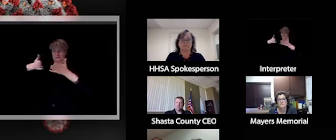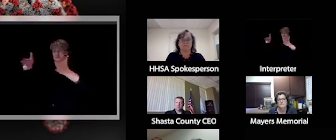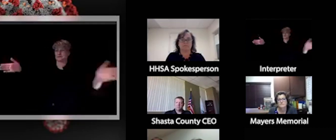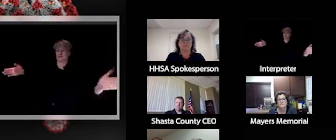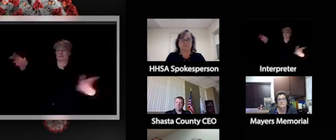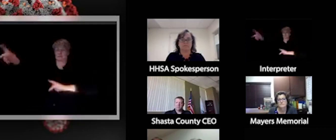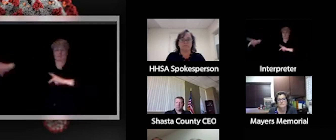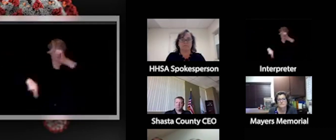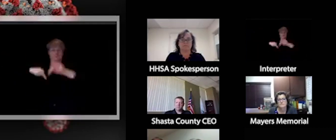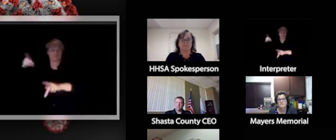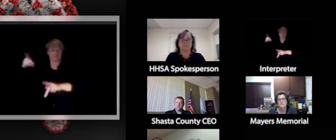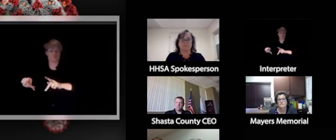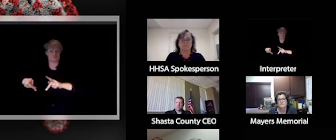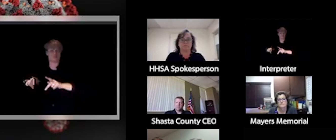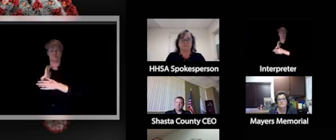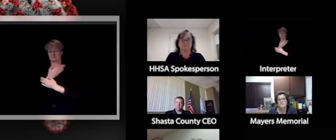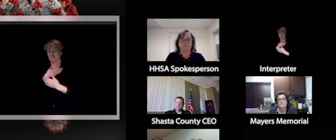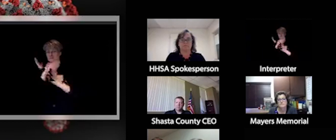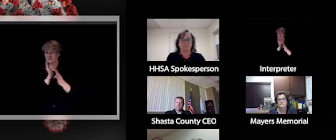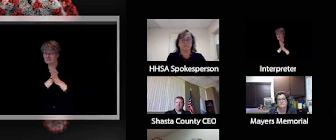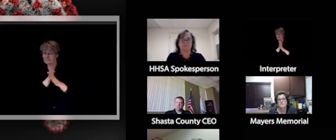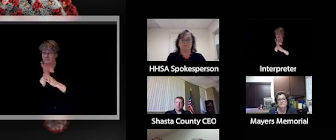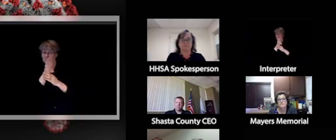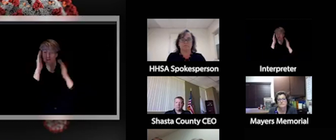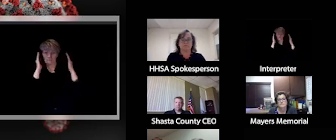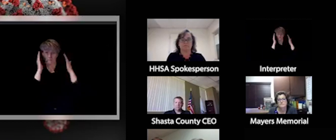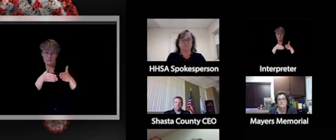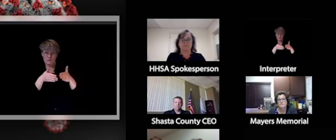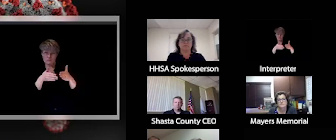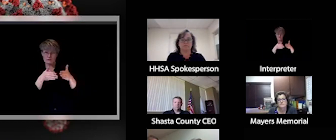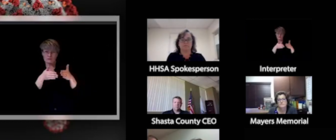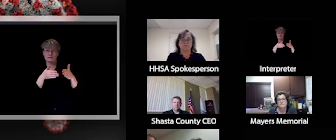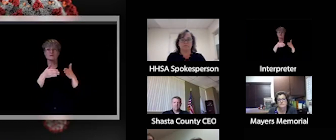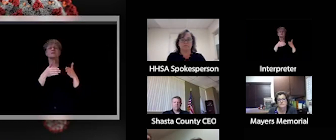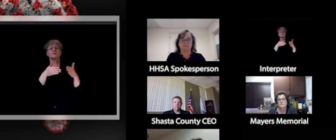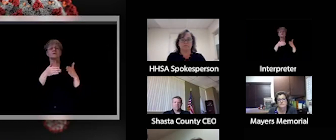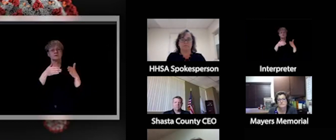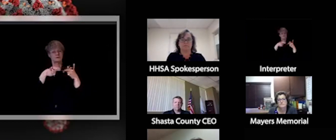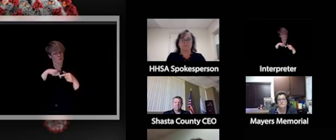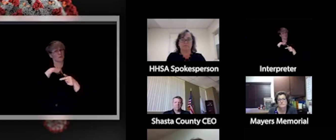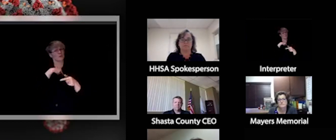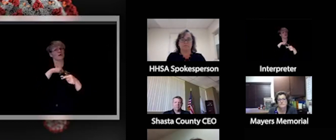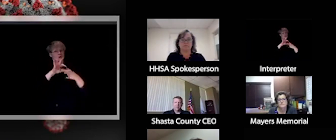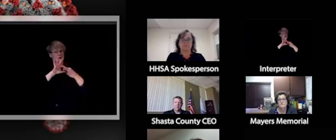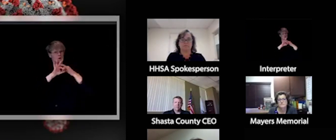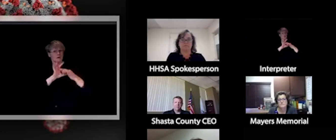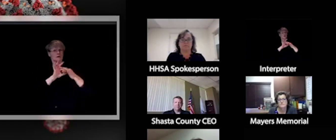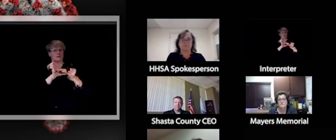focus would be is working, again, through business engagement with our businesses. To